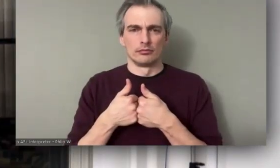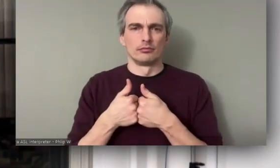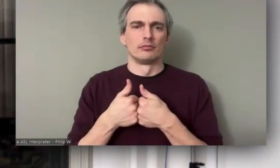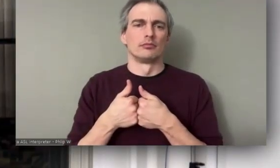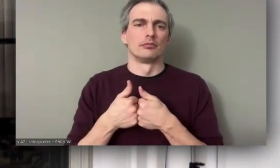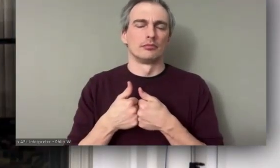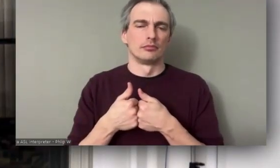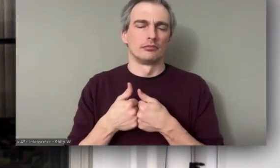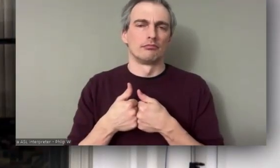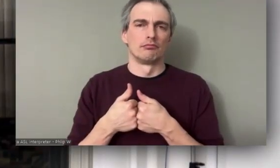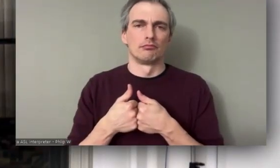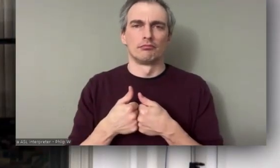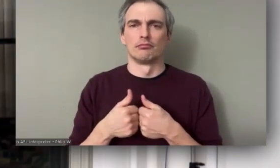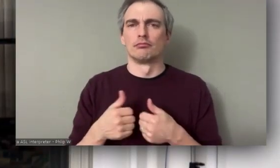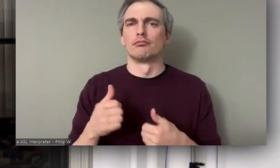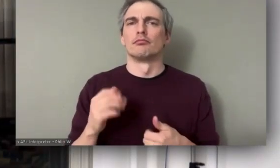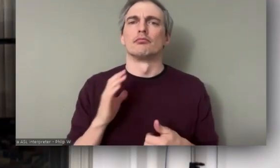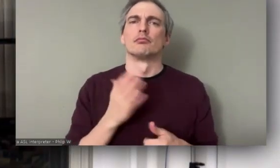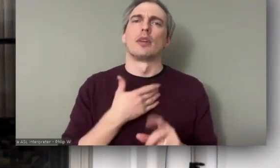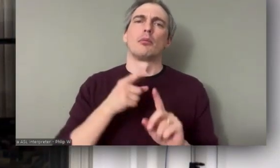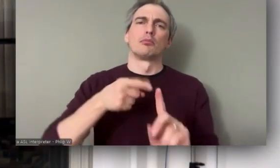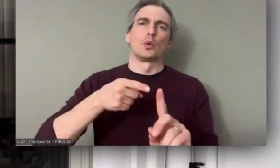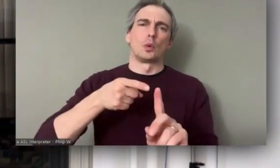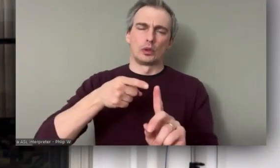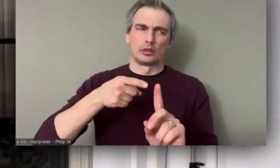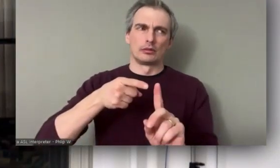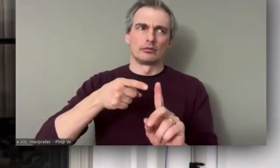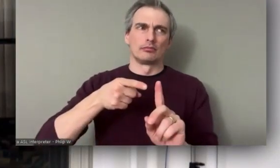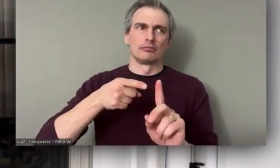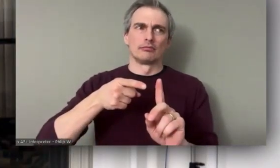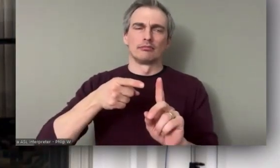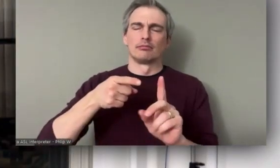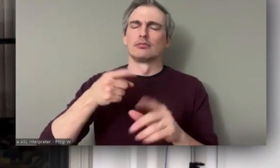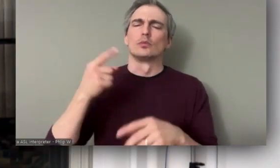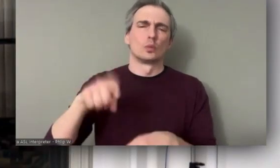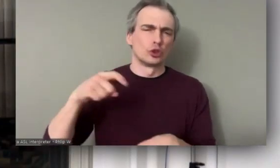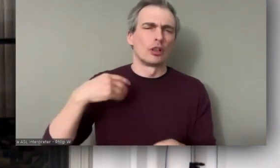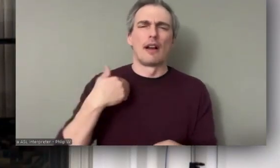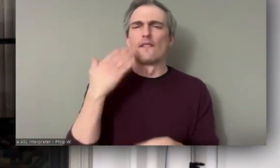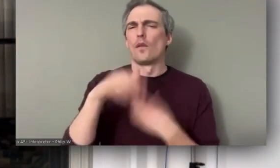But our point had been -- we should have all of that data there, at the baseline format.